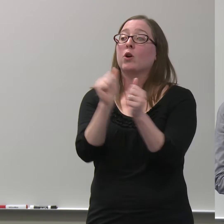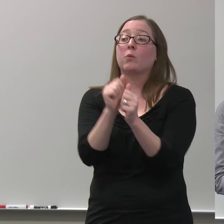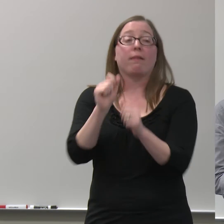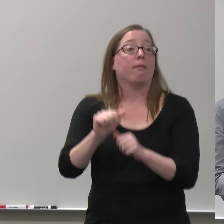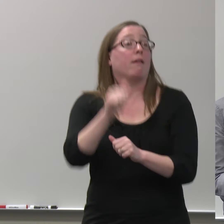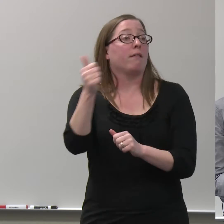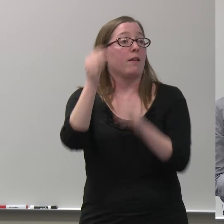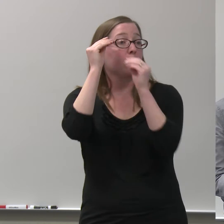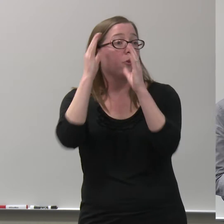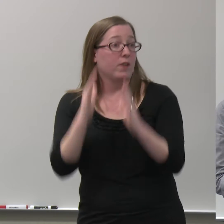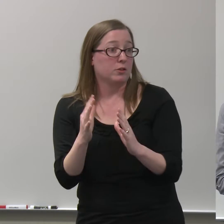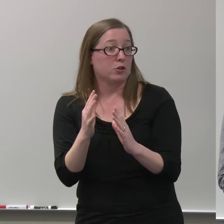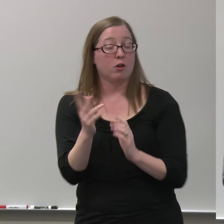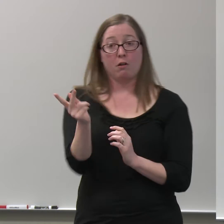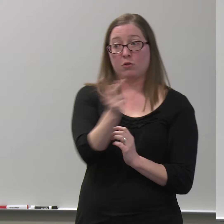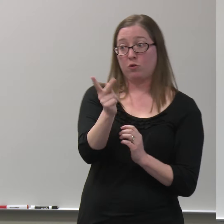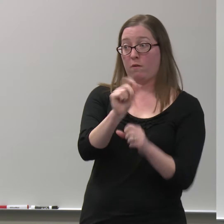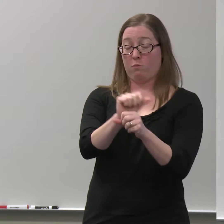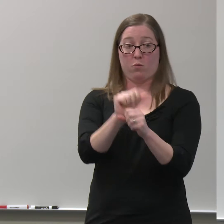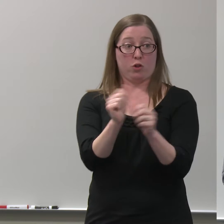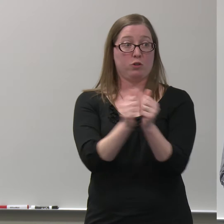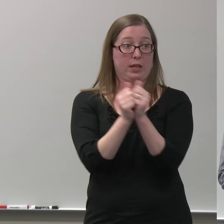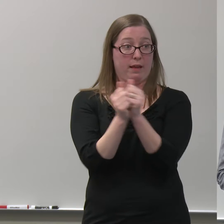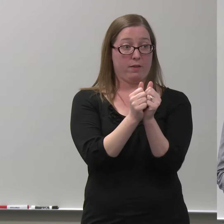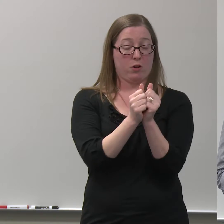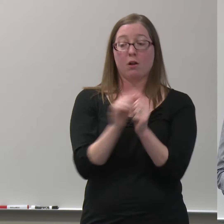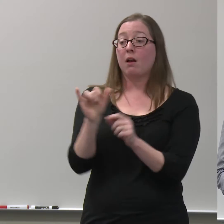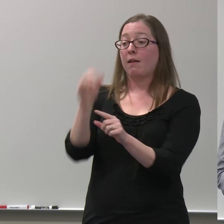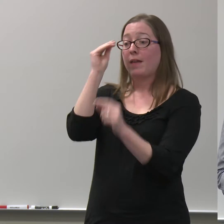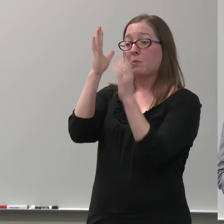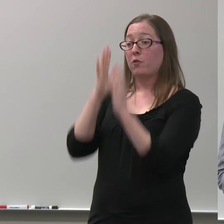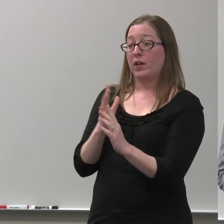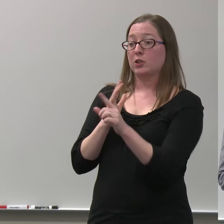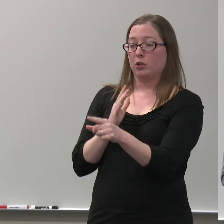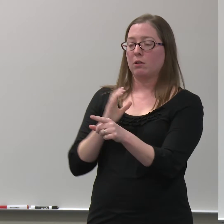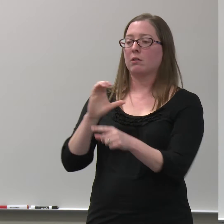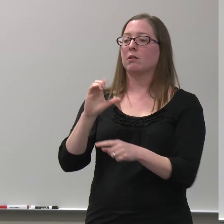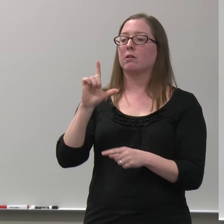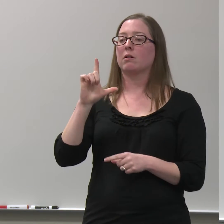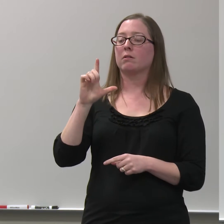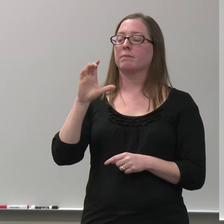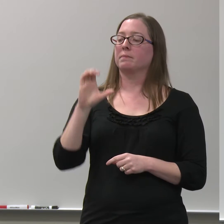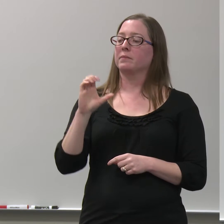and was the first to actually culture lymphocytes.